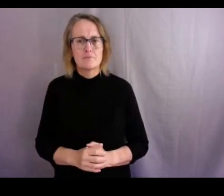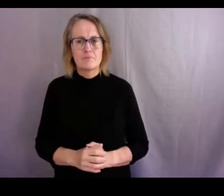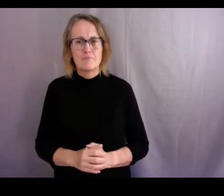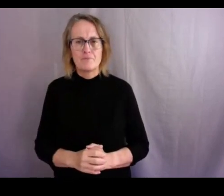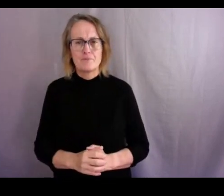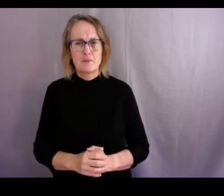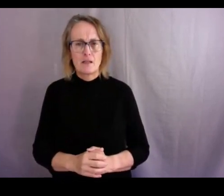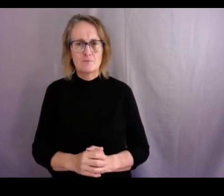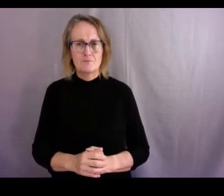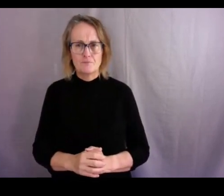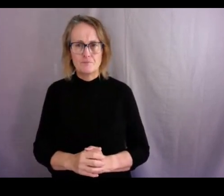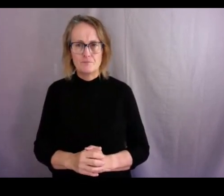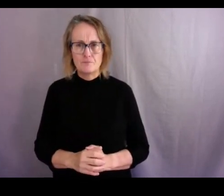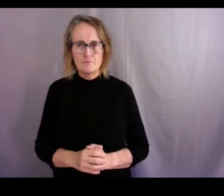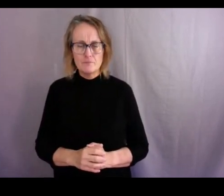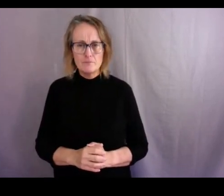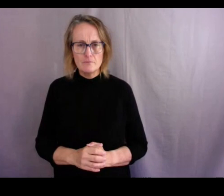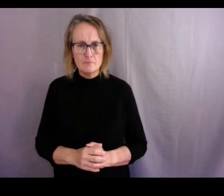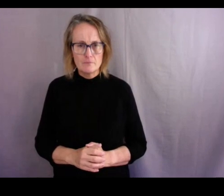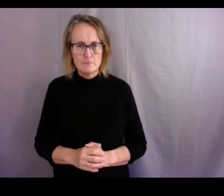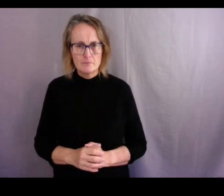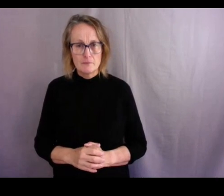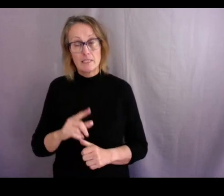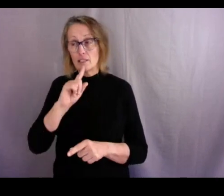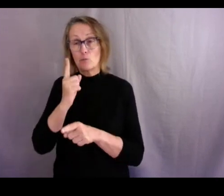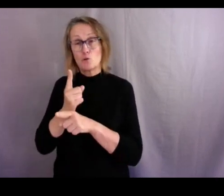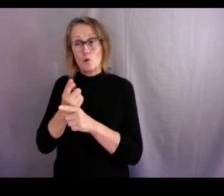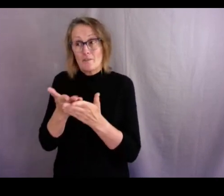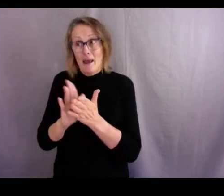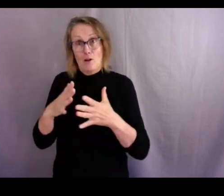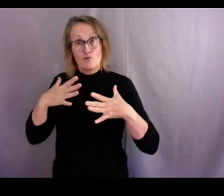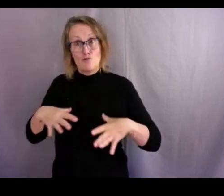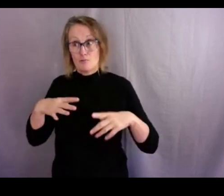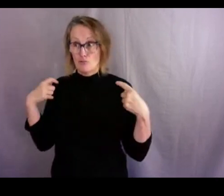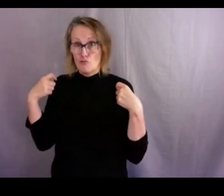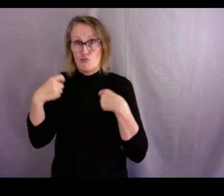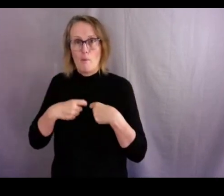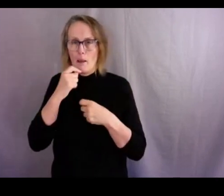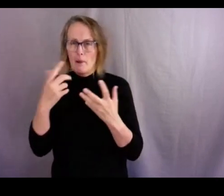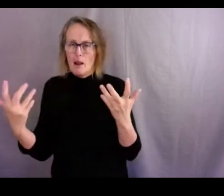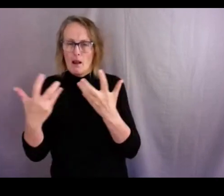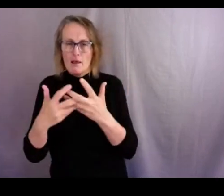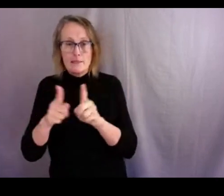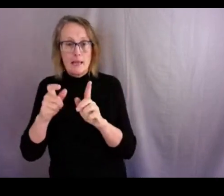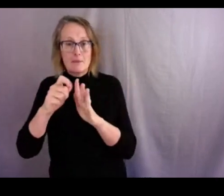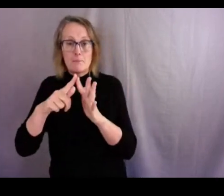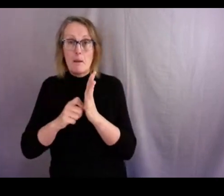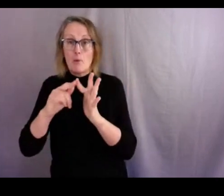in the Parthenon Frieze, for example. He tended to dignify that aspect of Indigenous culture.